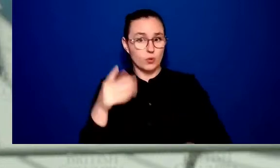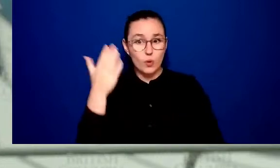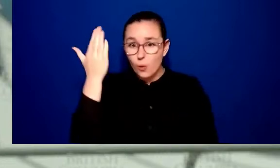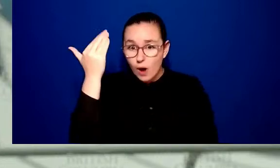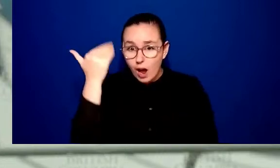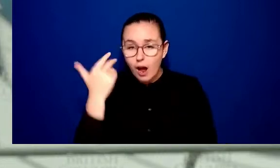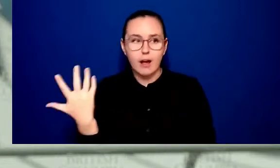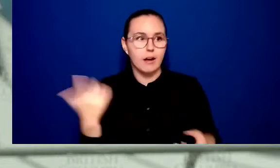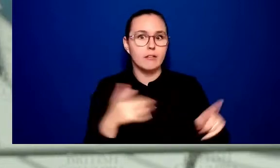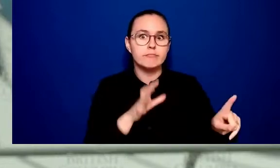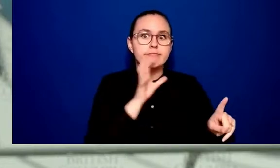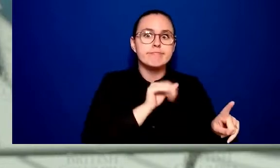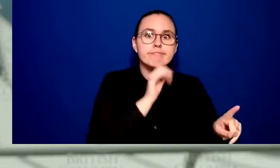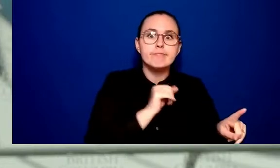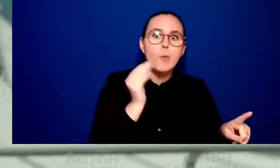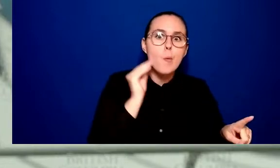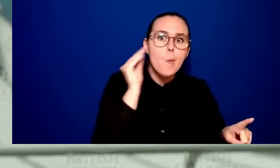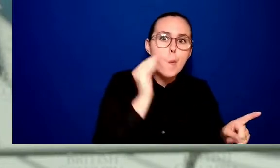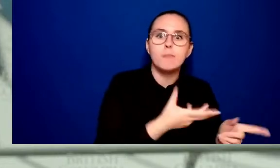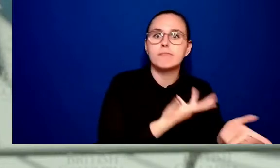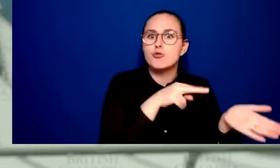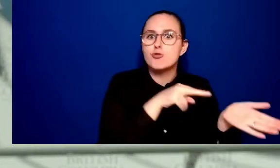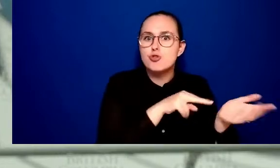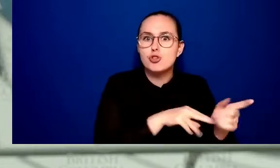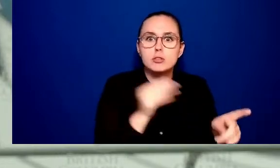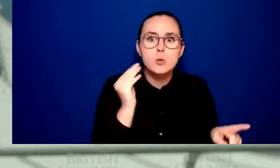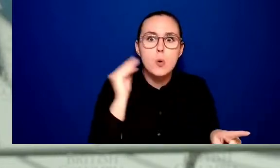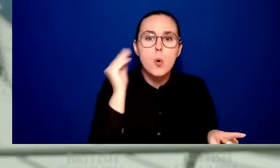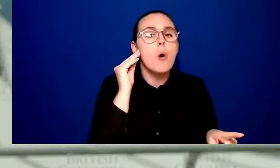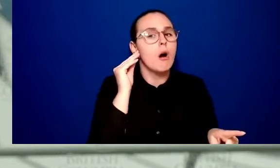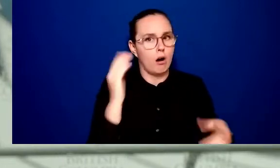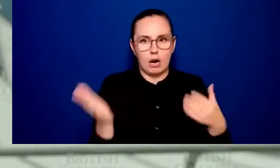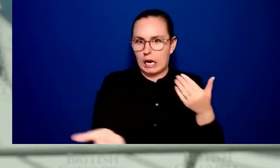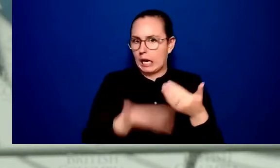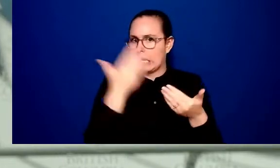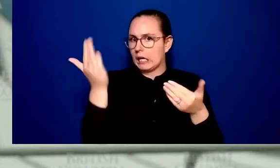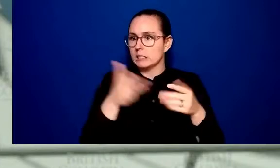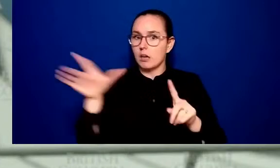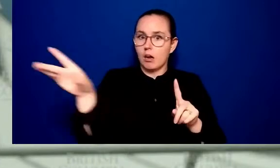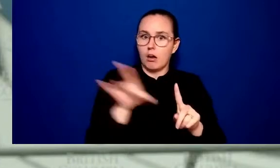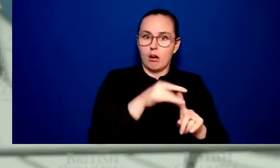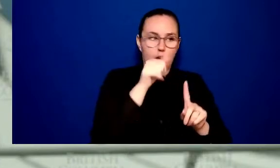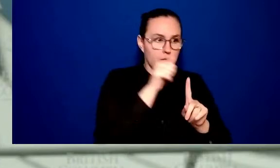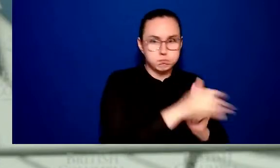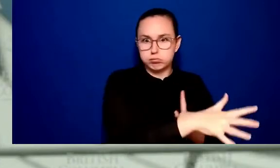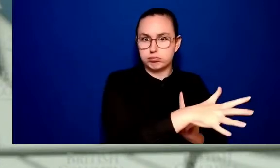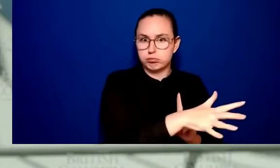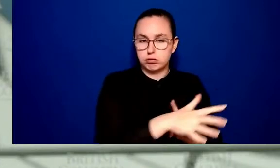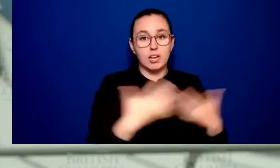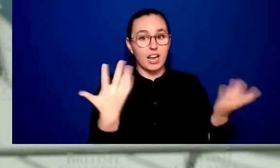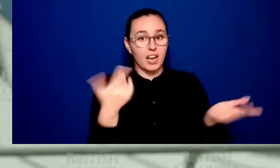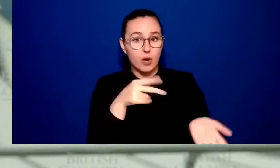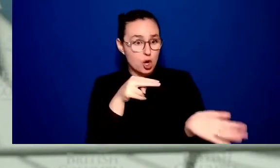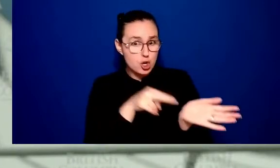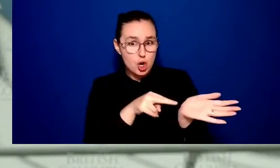causes strain on the system if healthcare workers are infected, but also can mean transmission